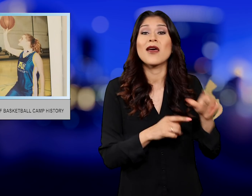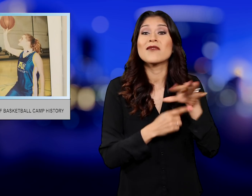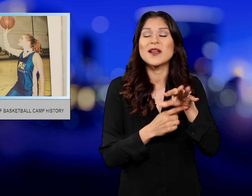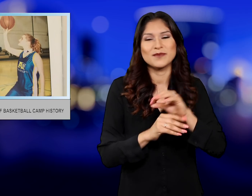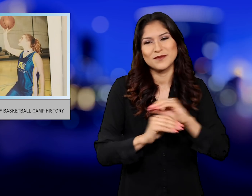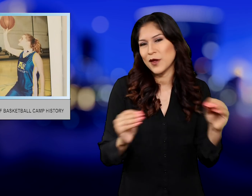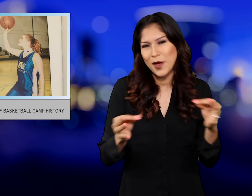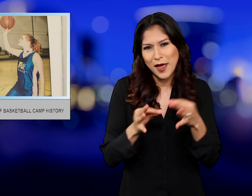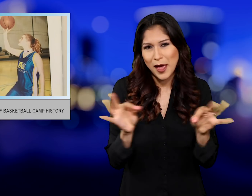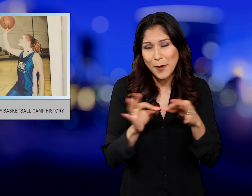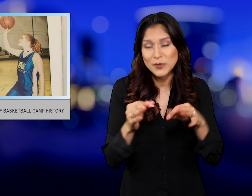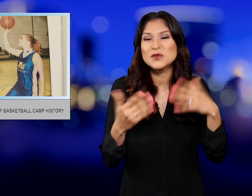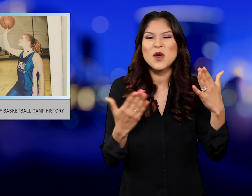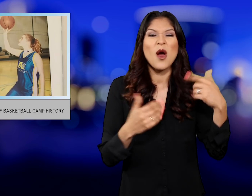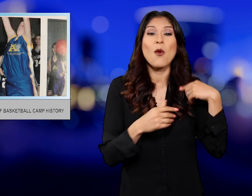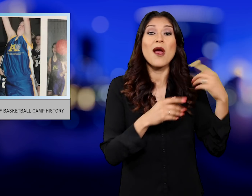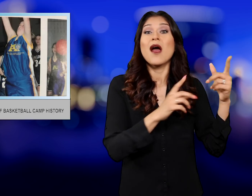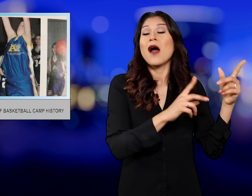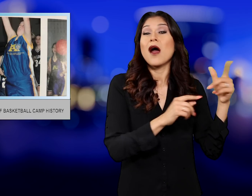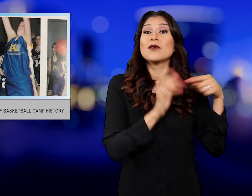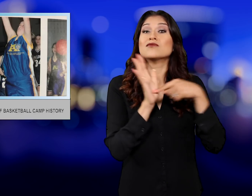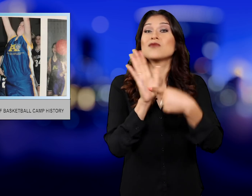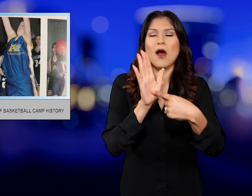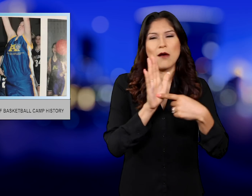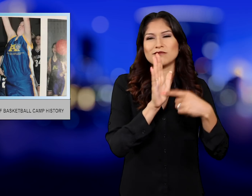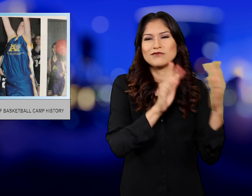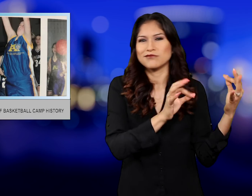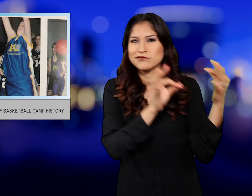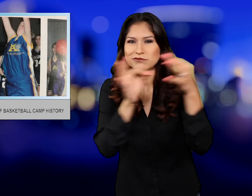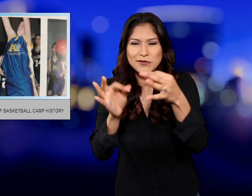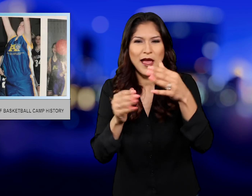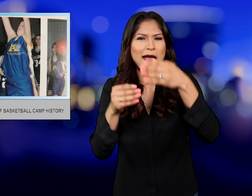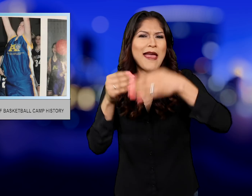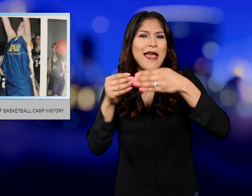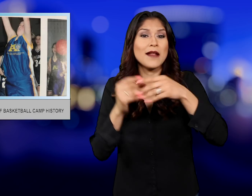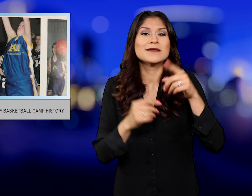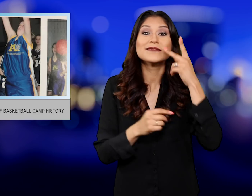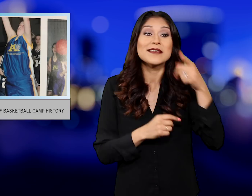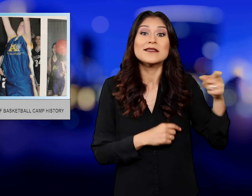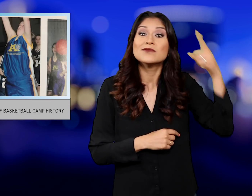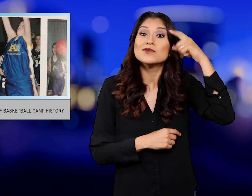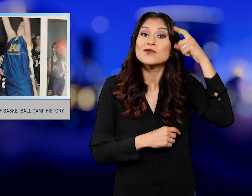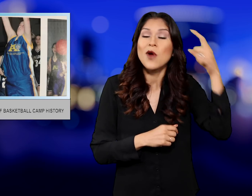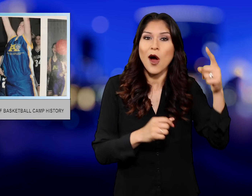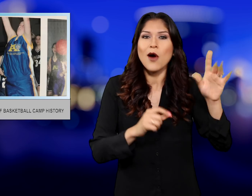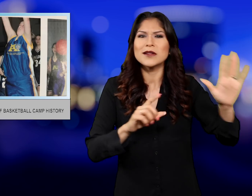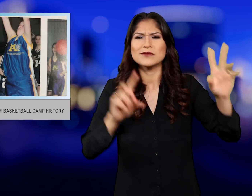There was no captioning on the video so we will fast-forward to the end where you can see